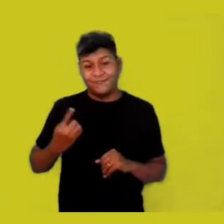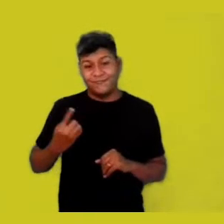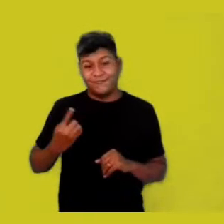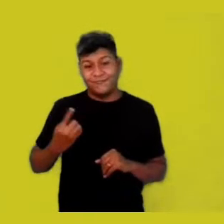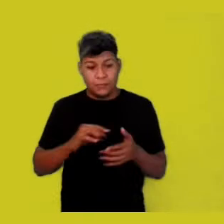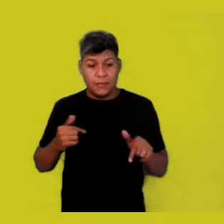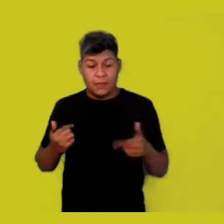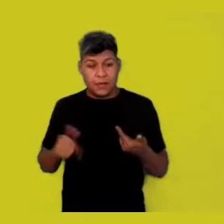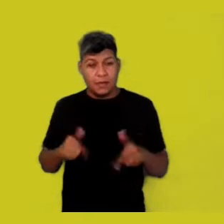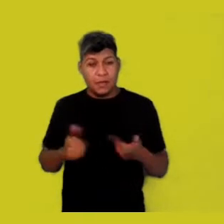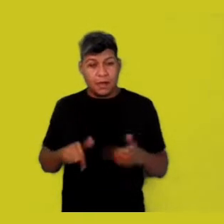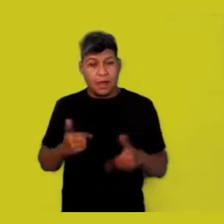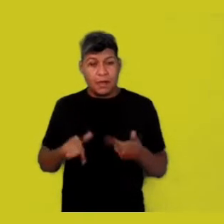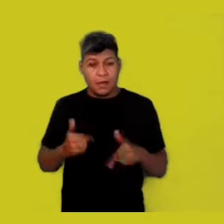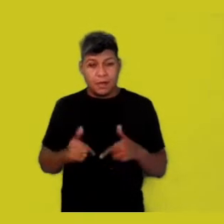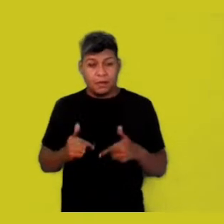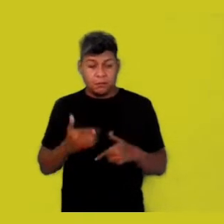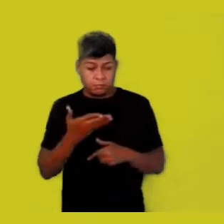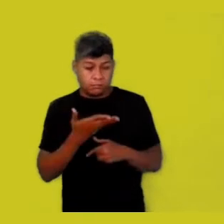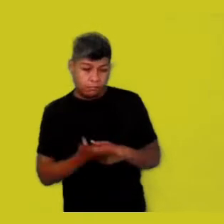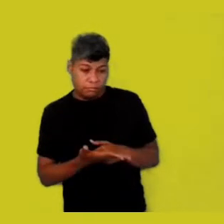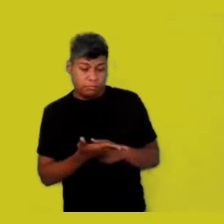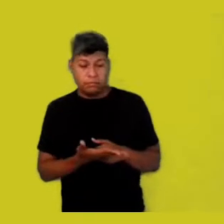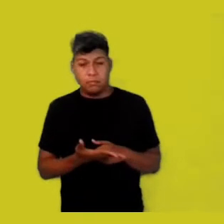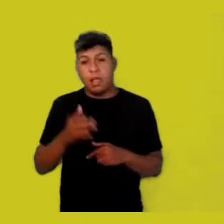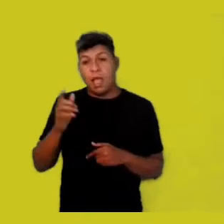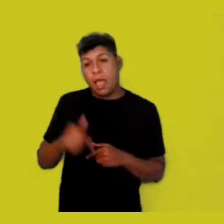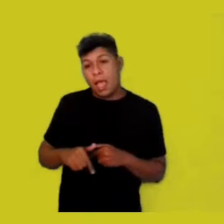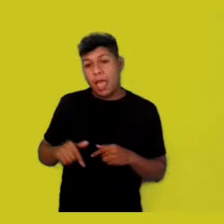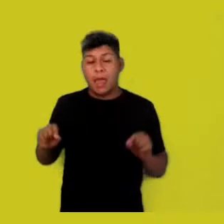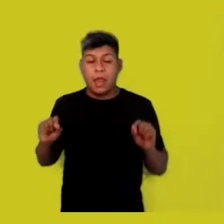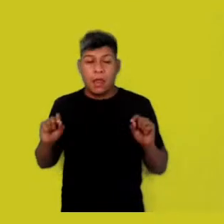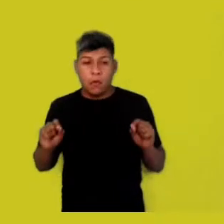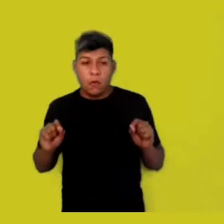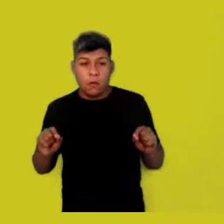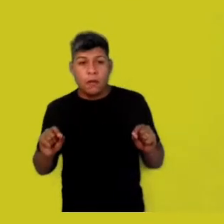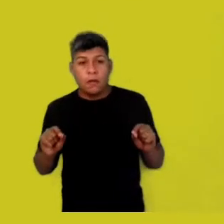the profanations